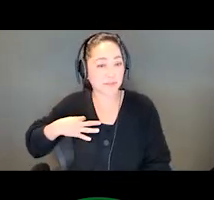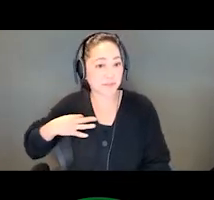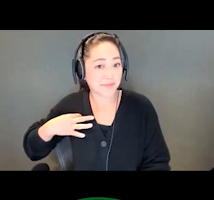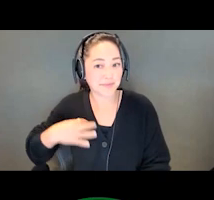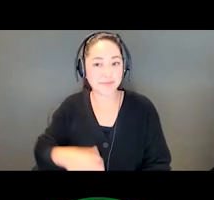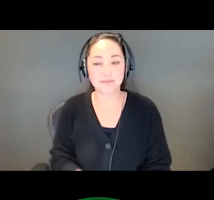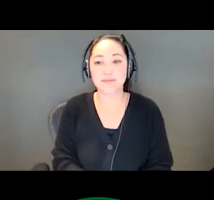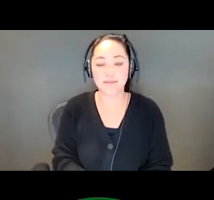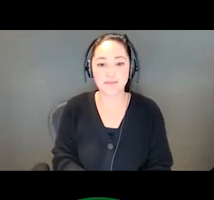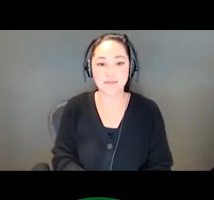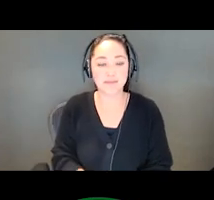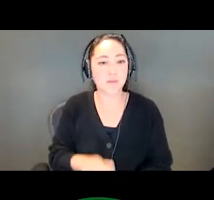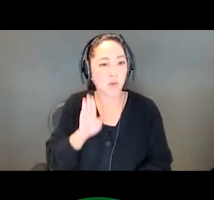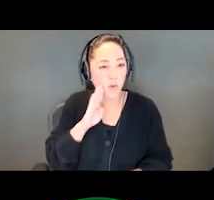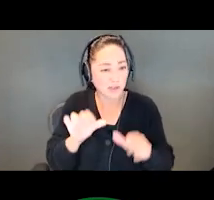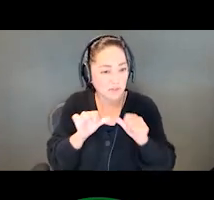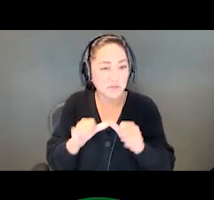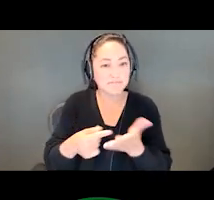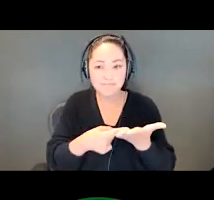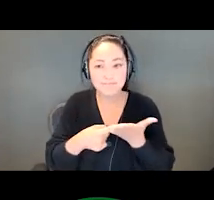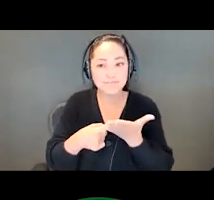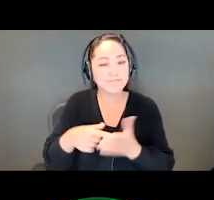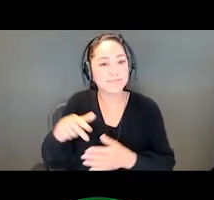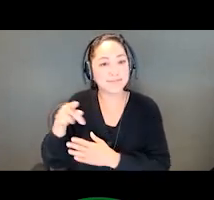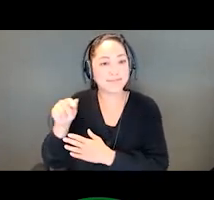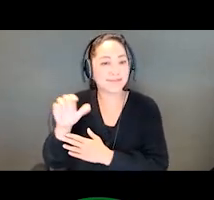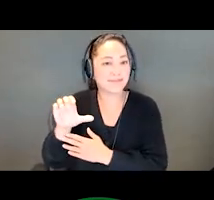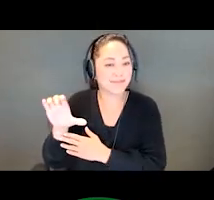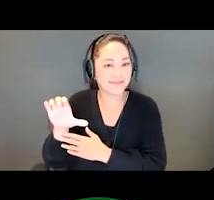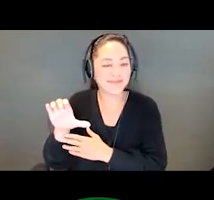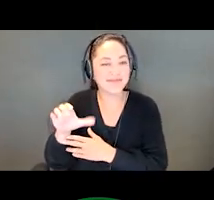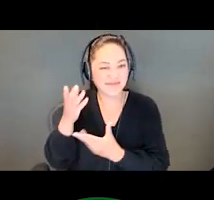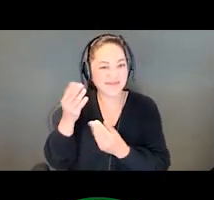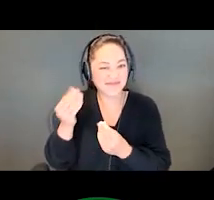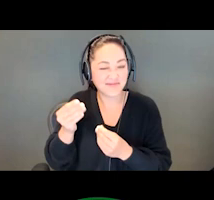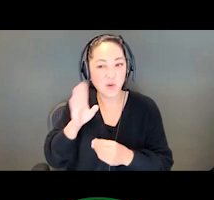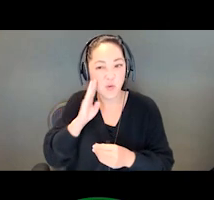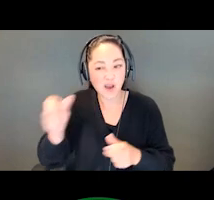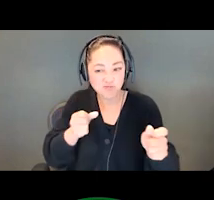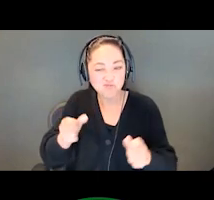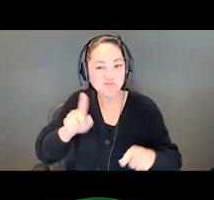We are continuing with our Park accessibility content today. Hearing from organizations